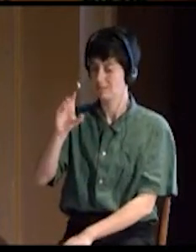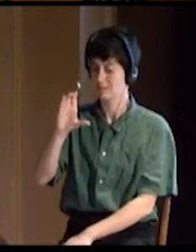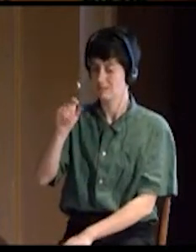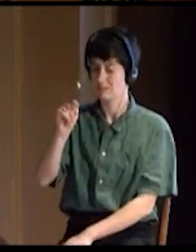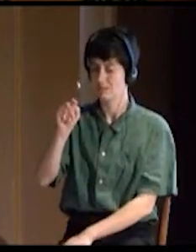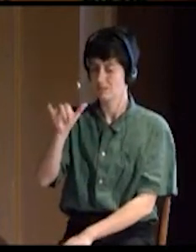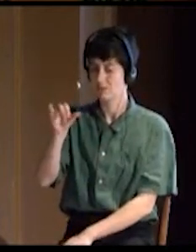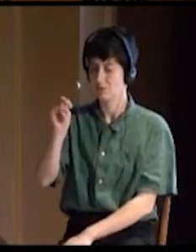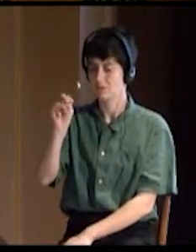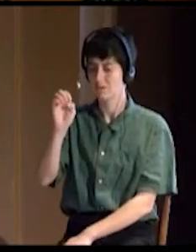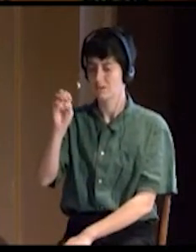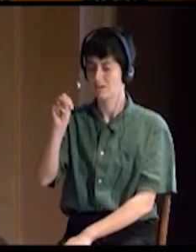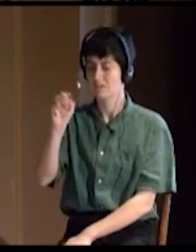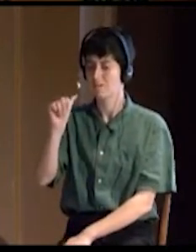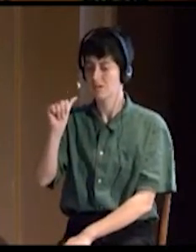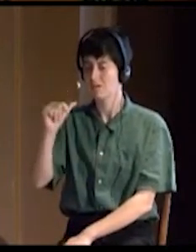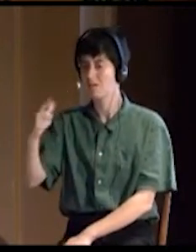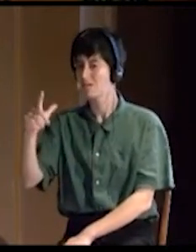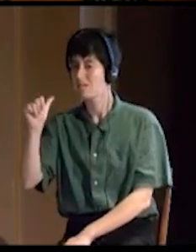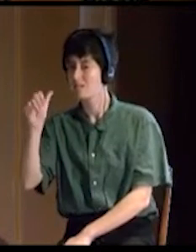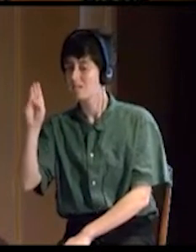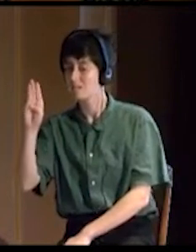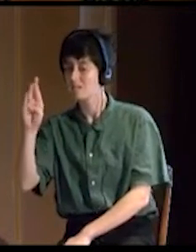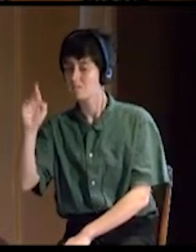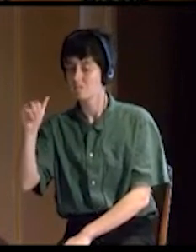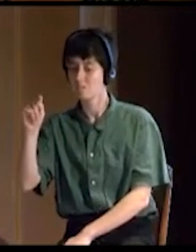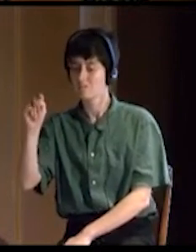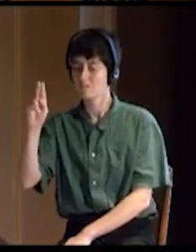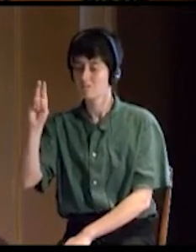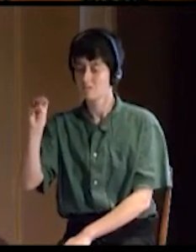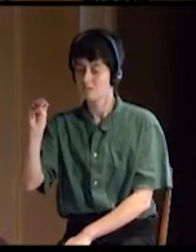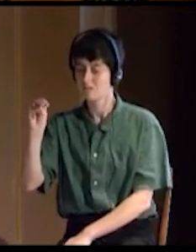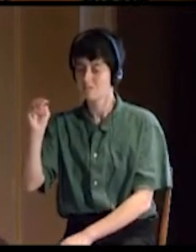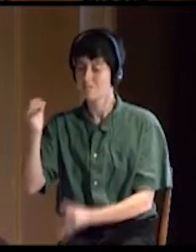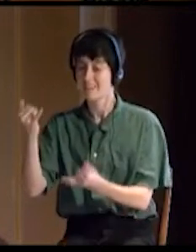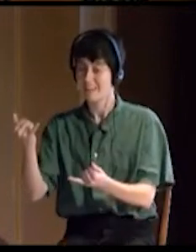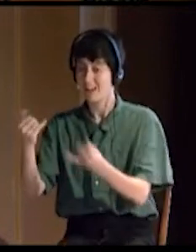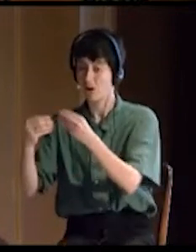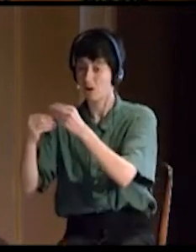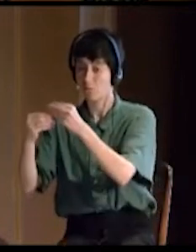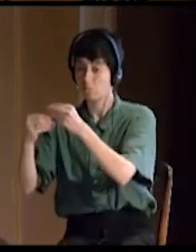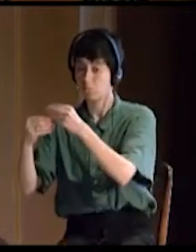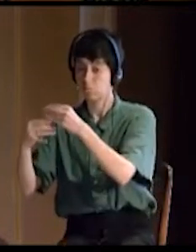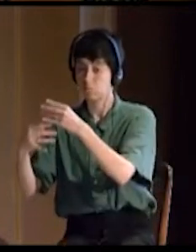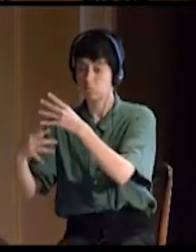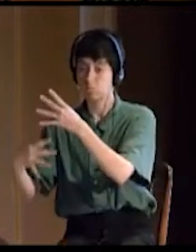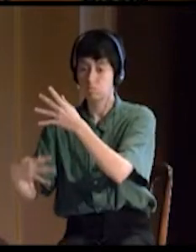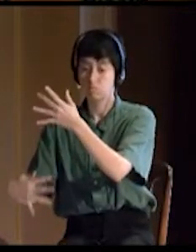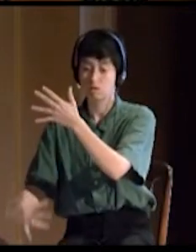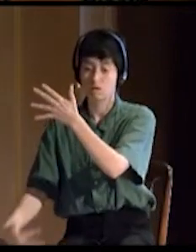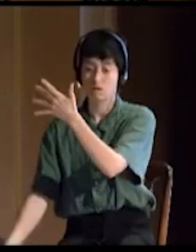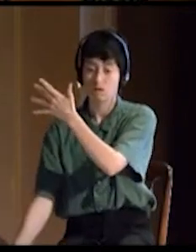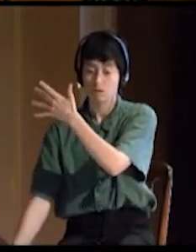they're actually gonna be representing 75 species in two genera.